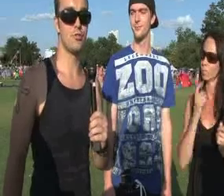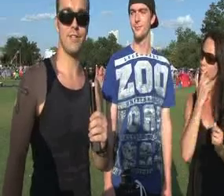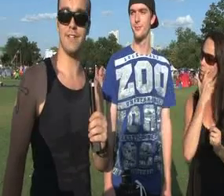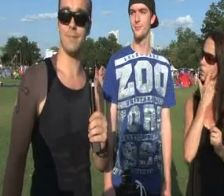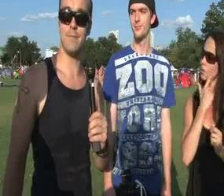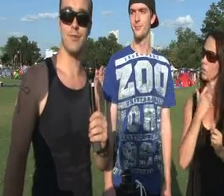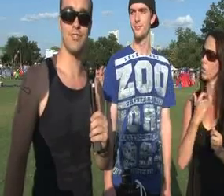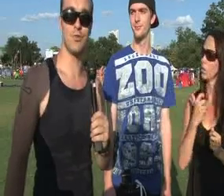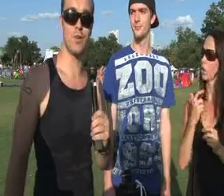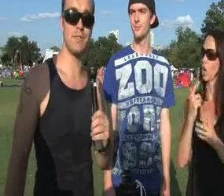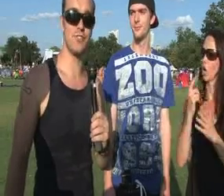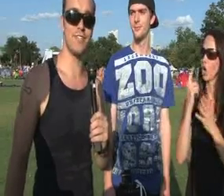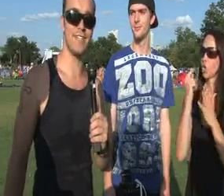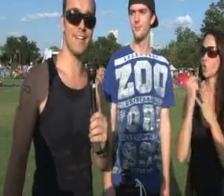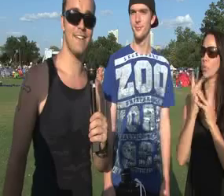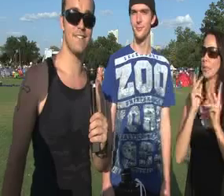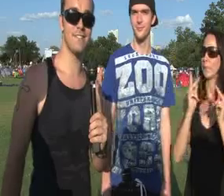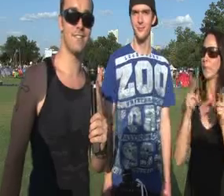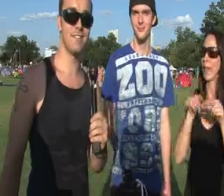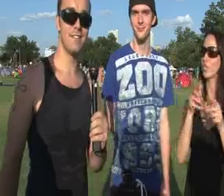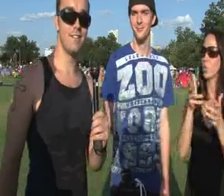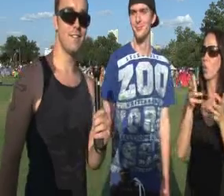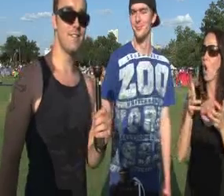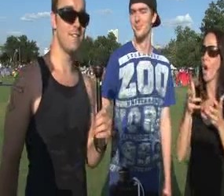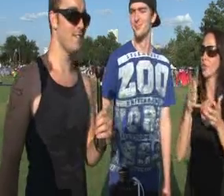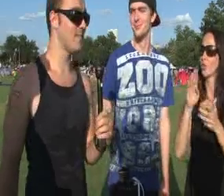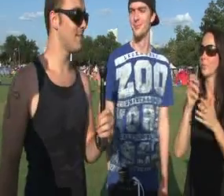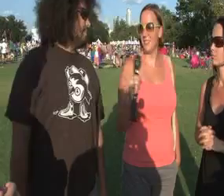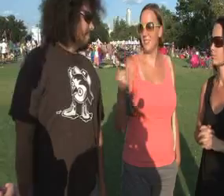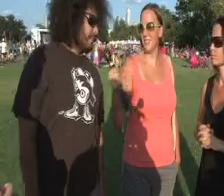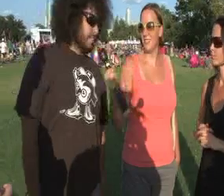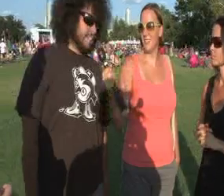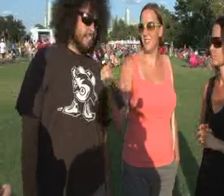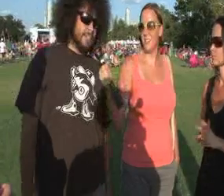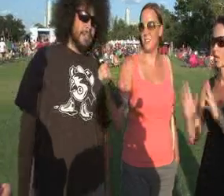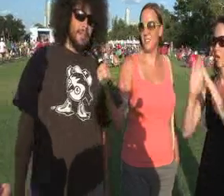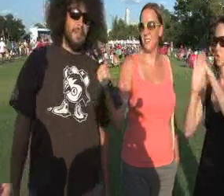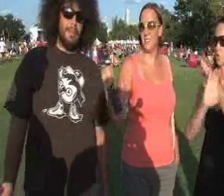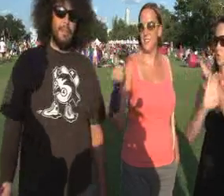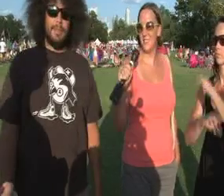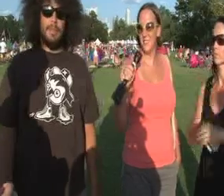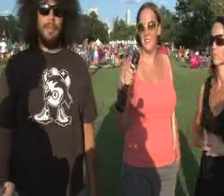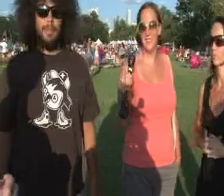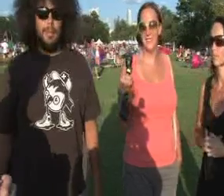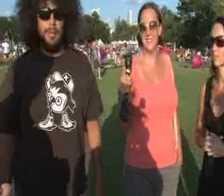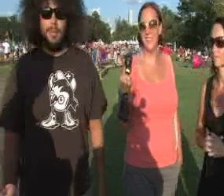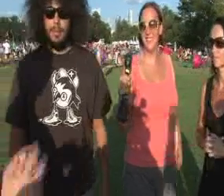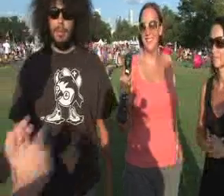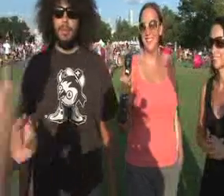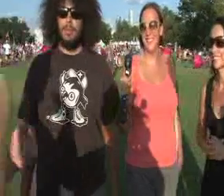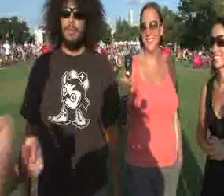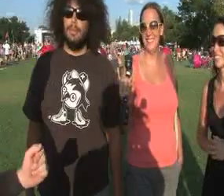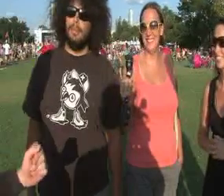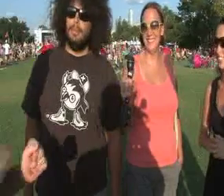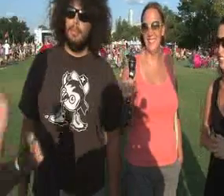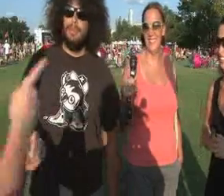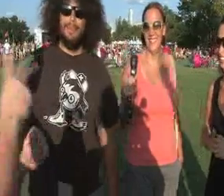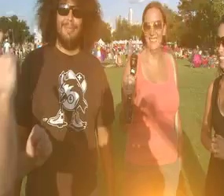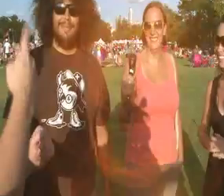Treat people as you'd want to be treated I guess. It's the Constitution. Very good!